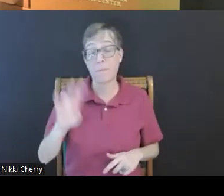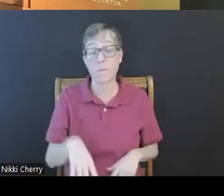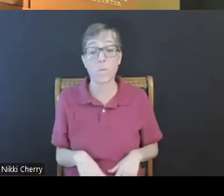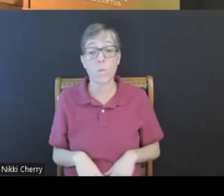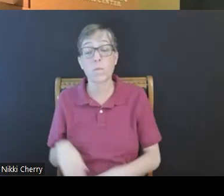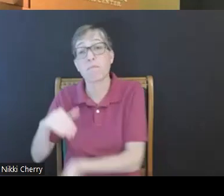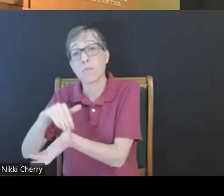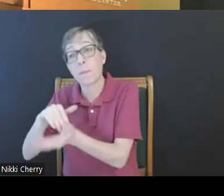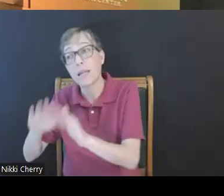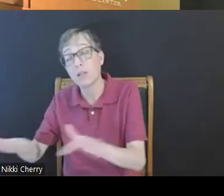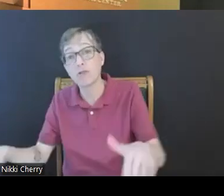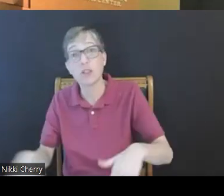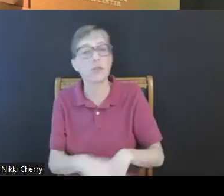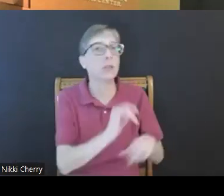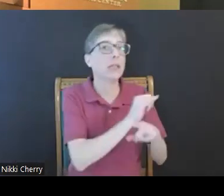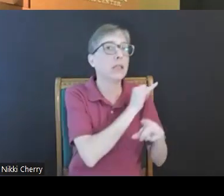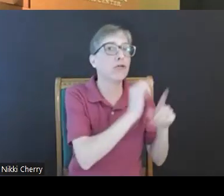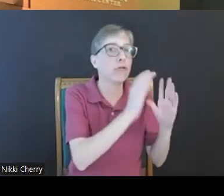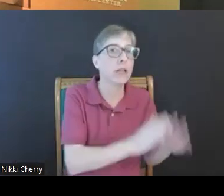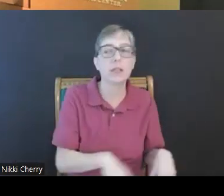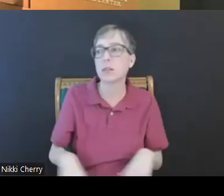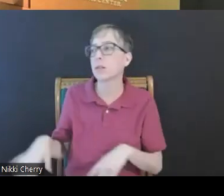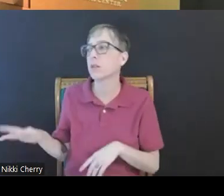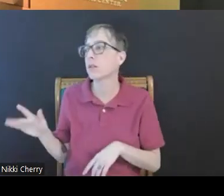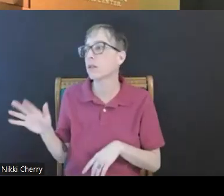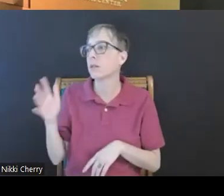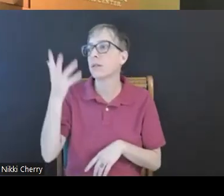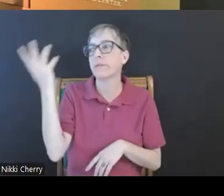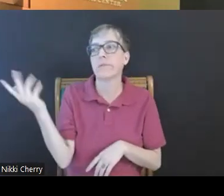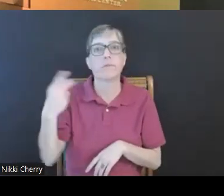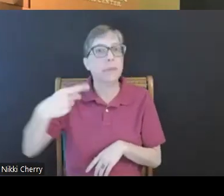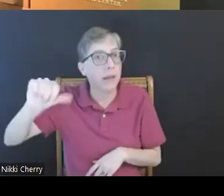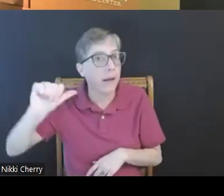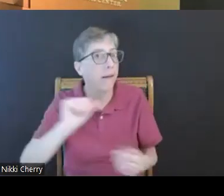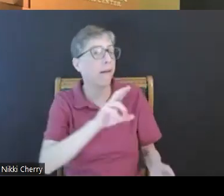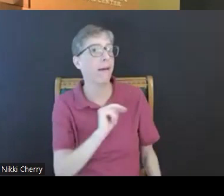a nurse practitioner a PA anybody who's taken care of a patient with any kind of mental health